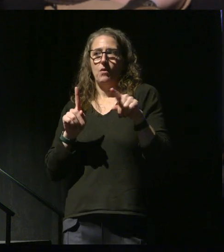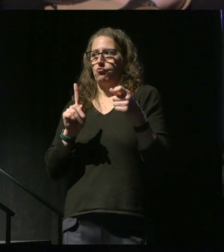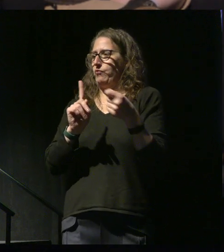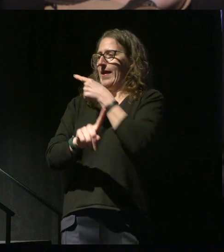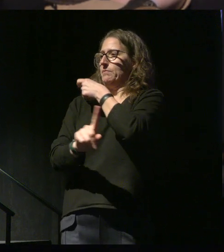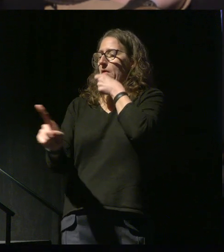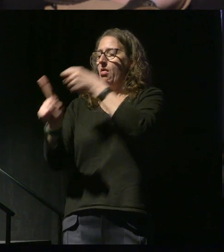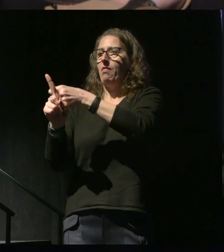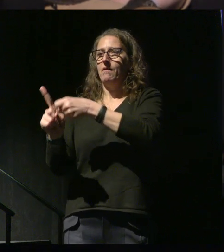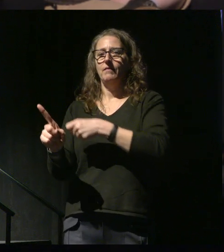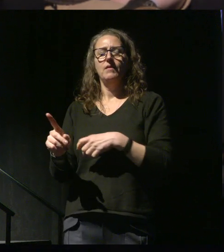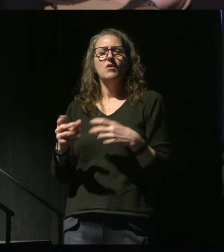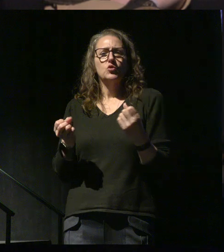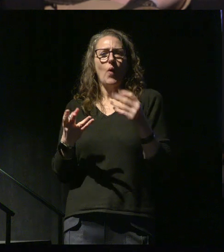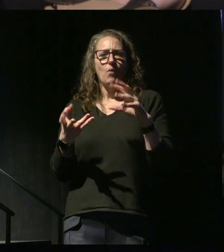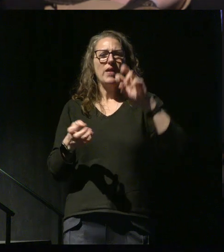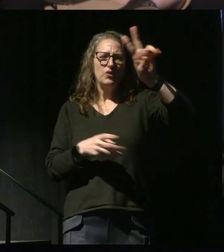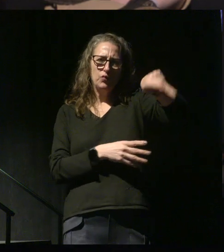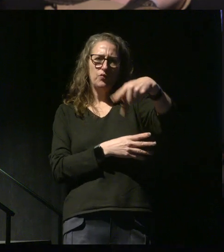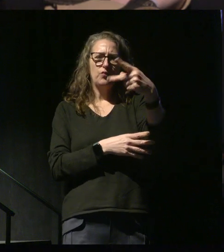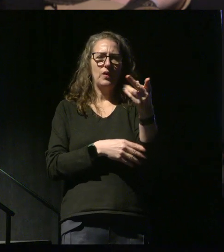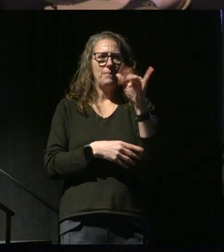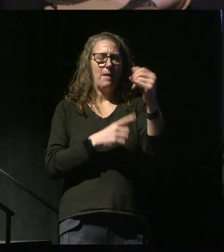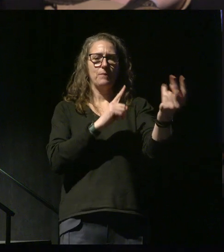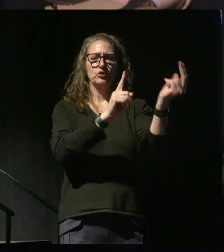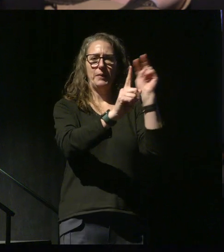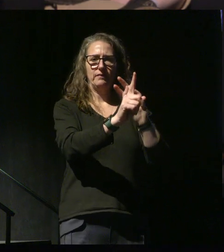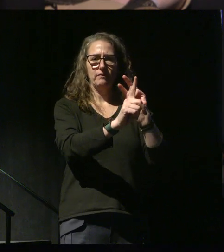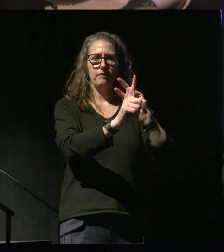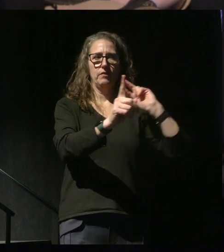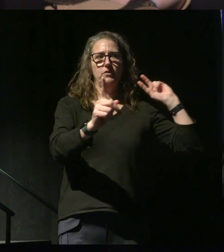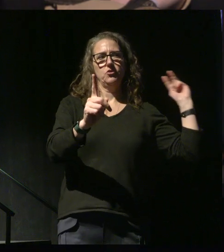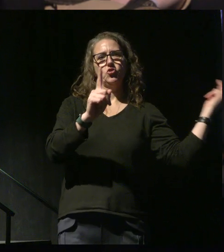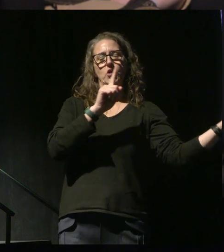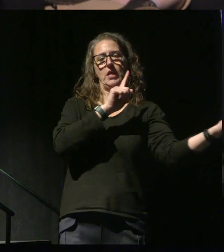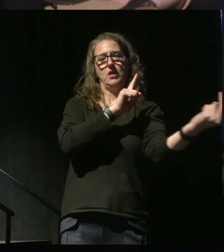And I wanted so much to flip the perspective, like that perspective of like the deserving